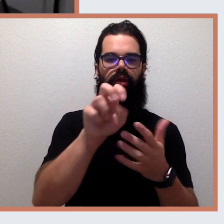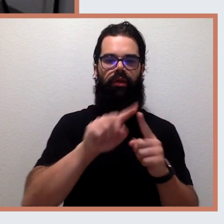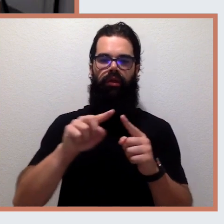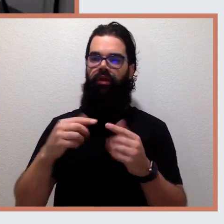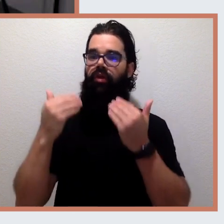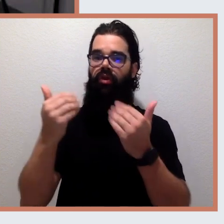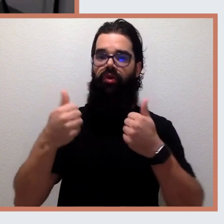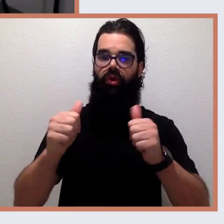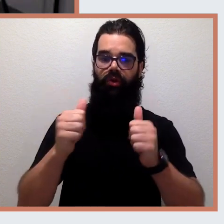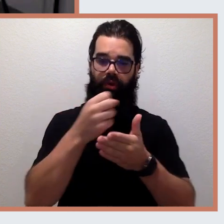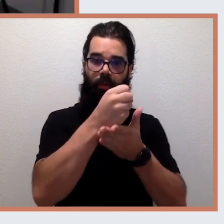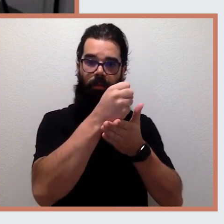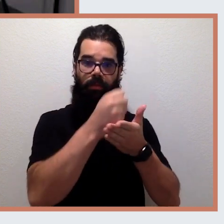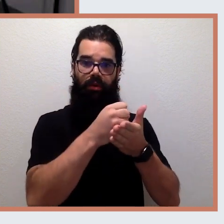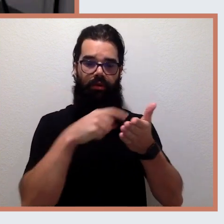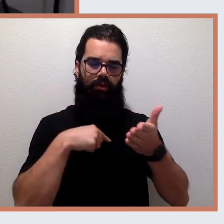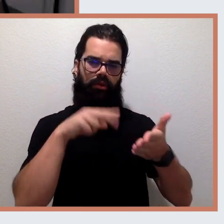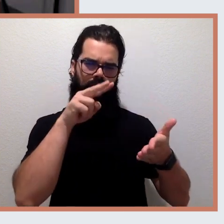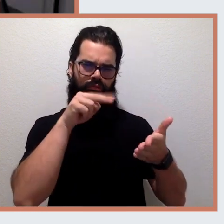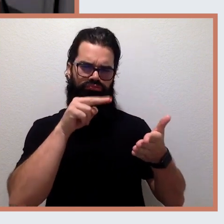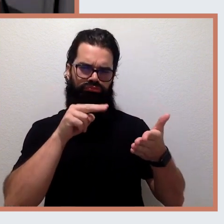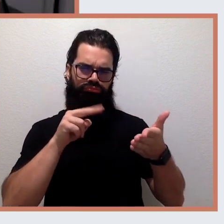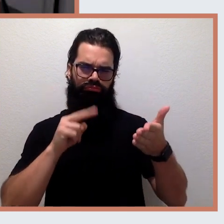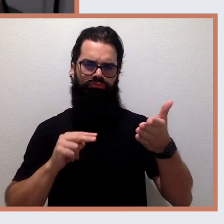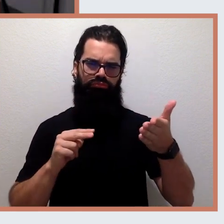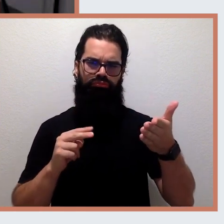so when I get an audition, I get a script, I'm reading it,